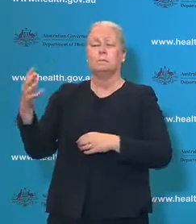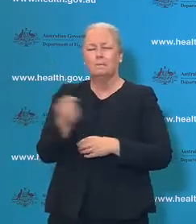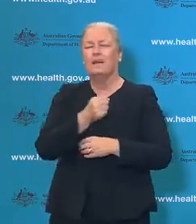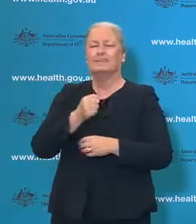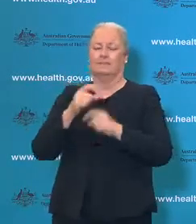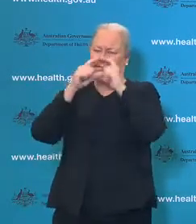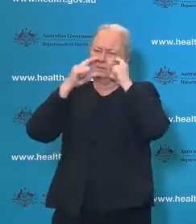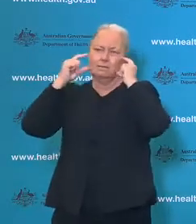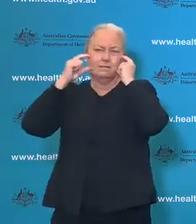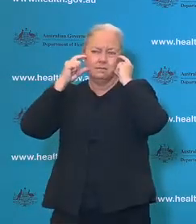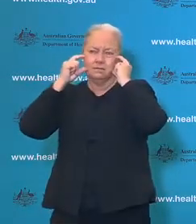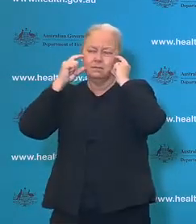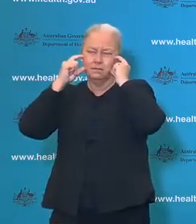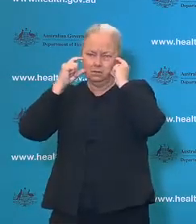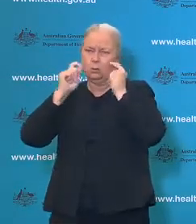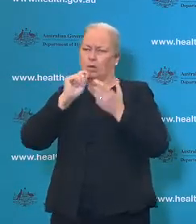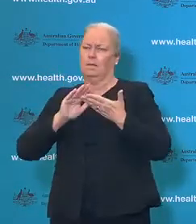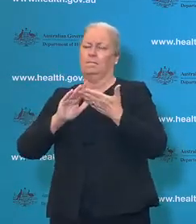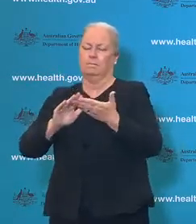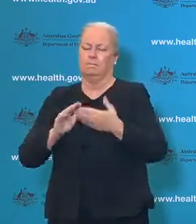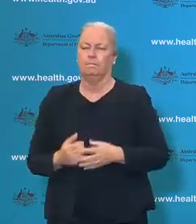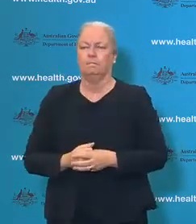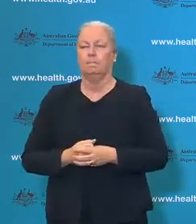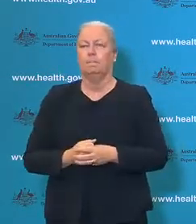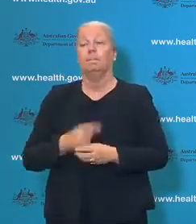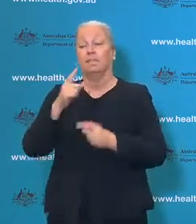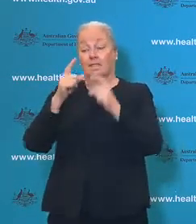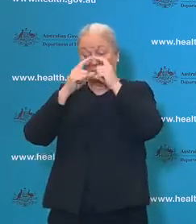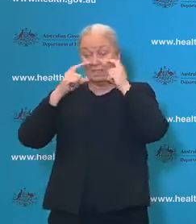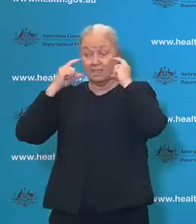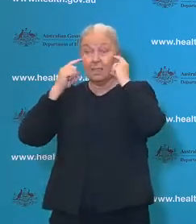are not a substitute for the other measures to prevent the spread of COVID-19.